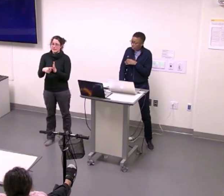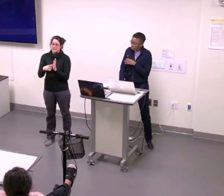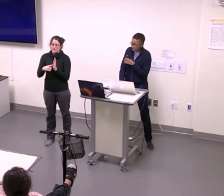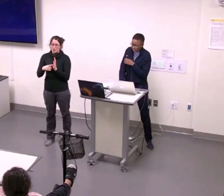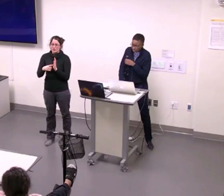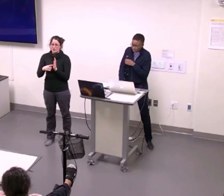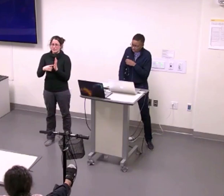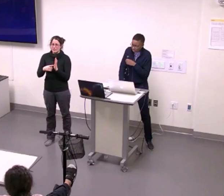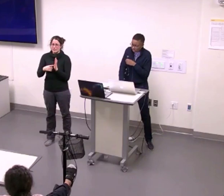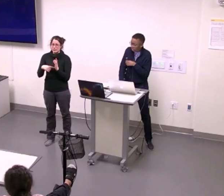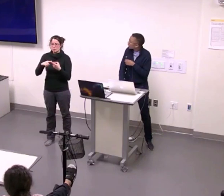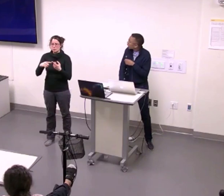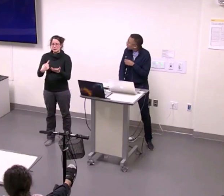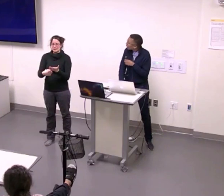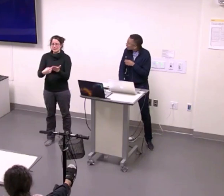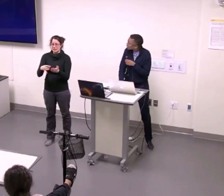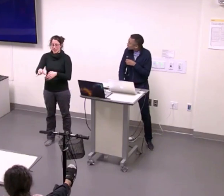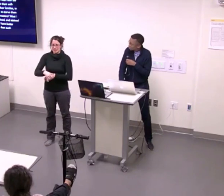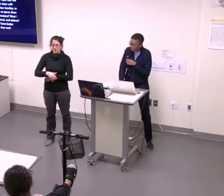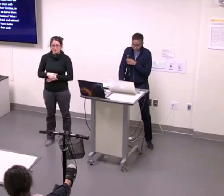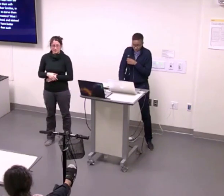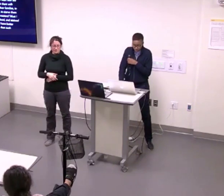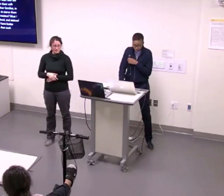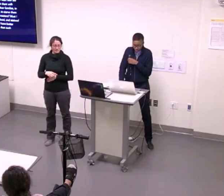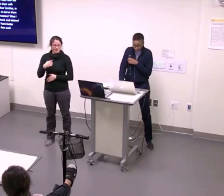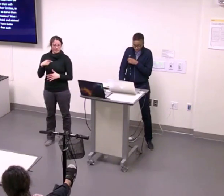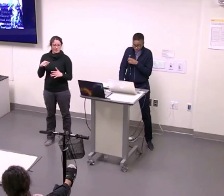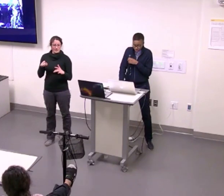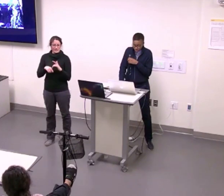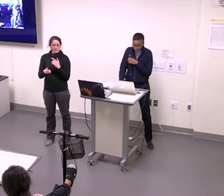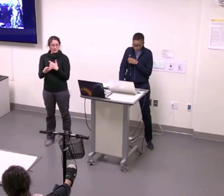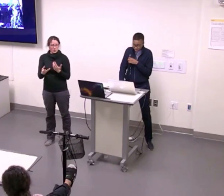Rascality-- I'm going to skip a couple of things here.